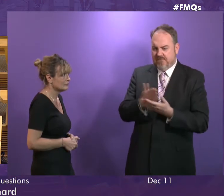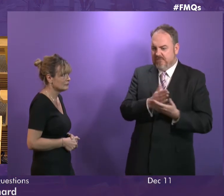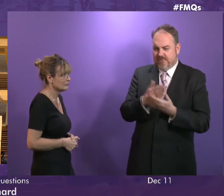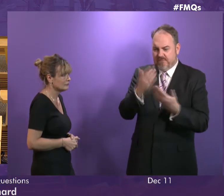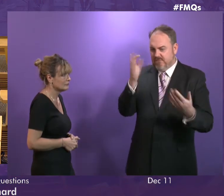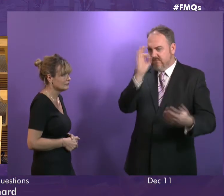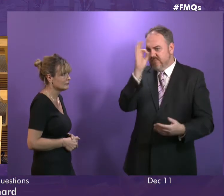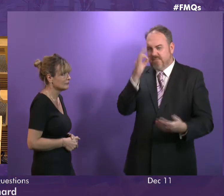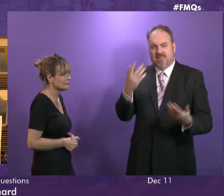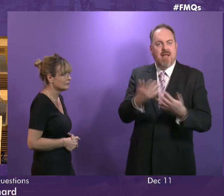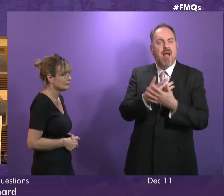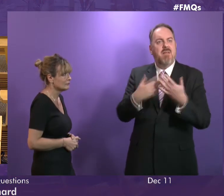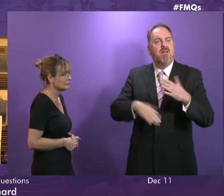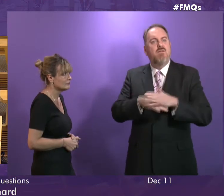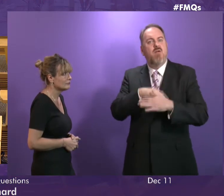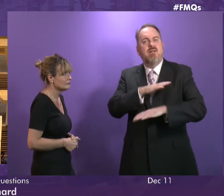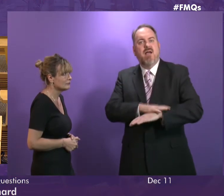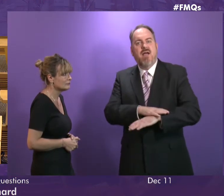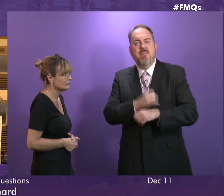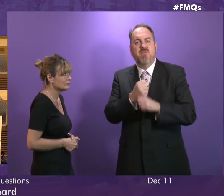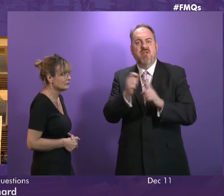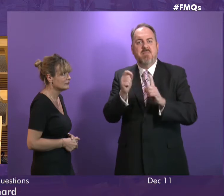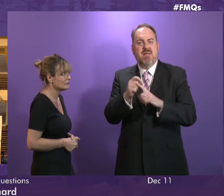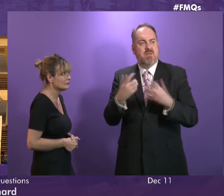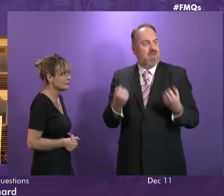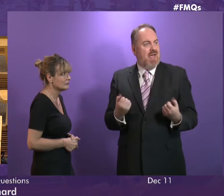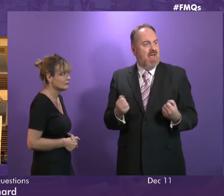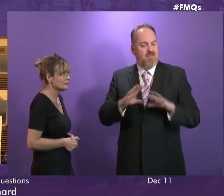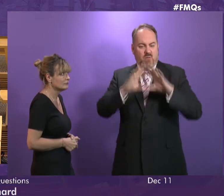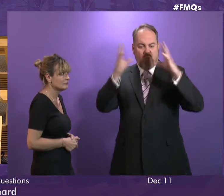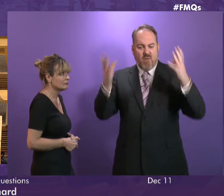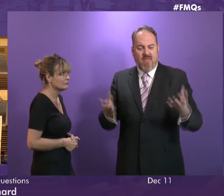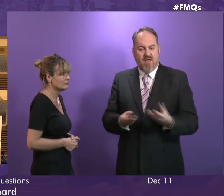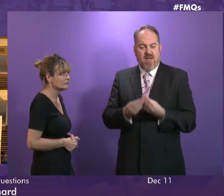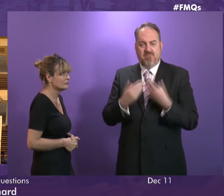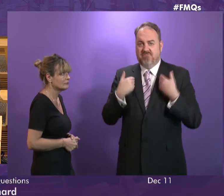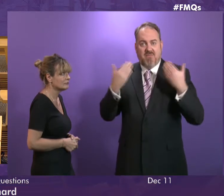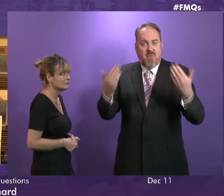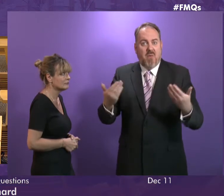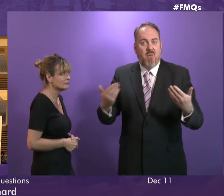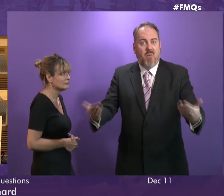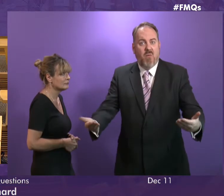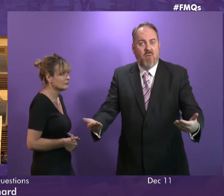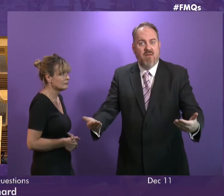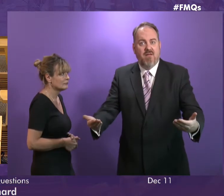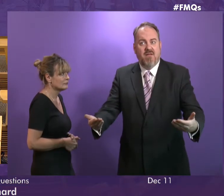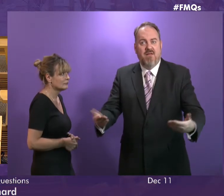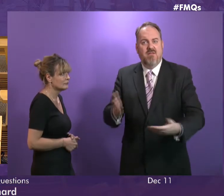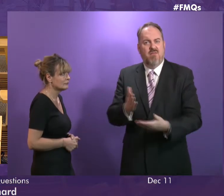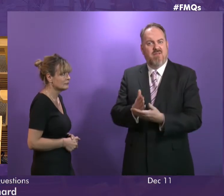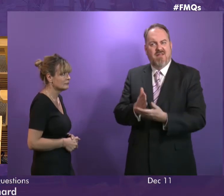how many full-time equivalent GPs there are in Scotland. It has no accurate and up-to-date